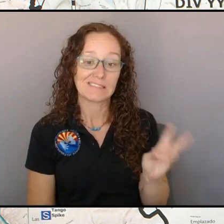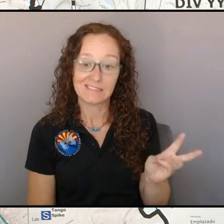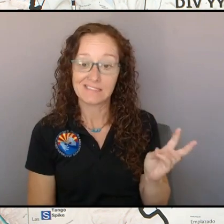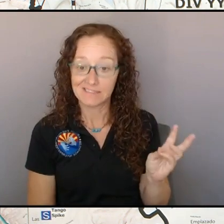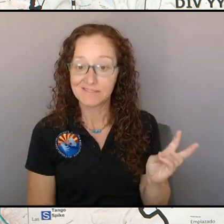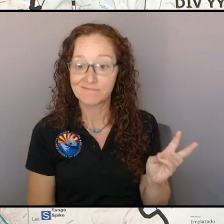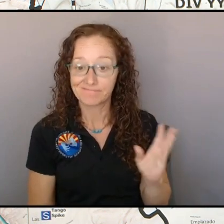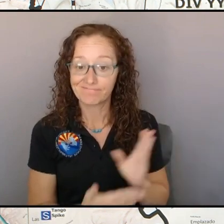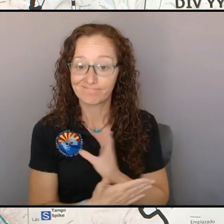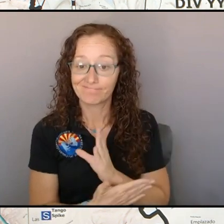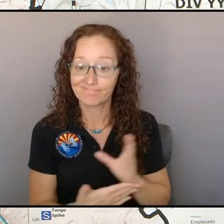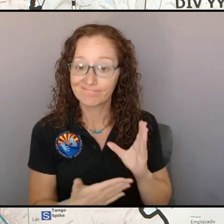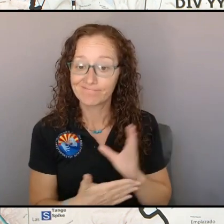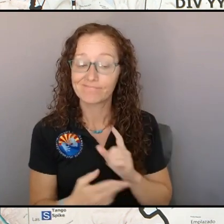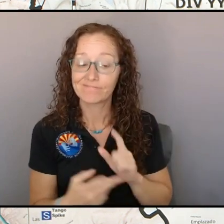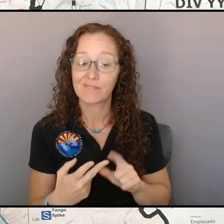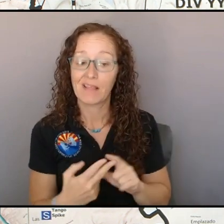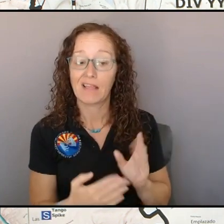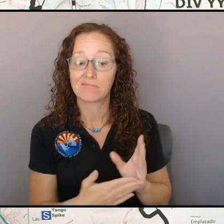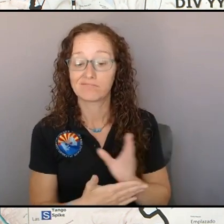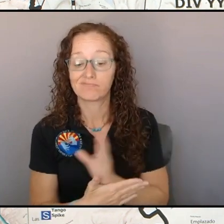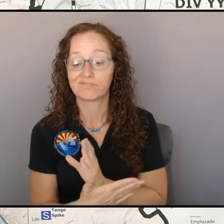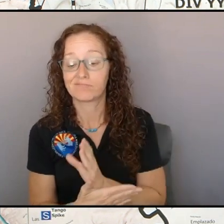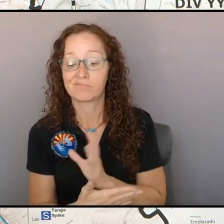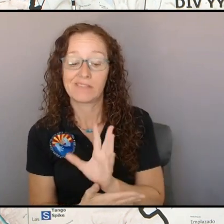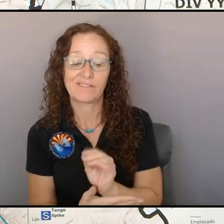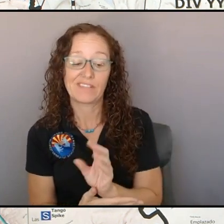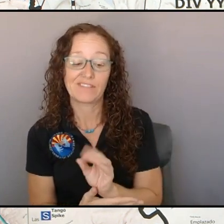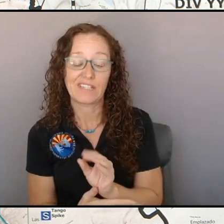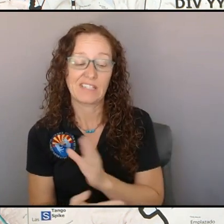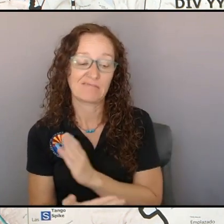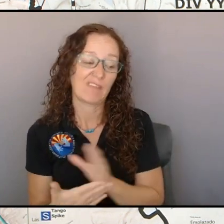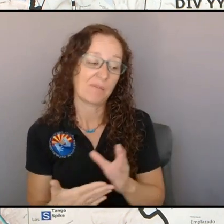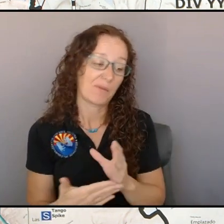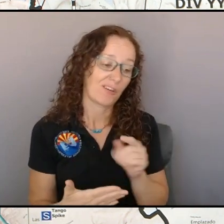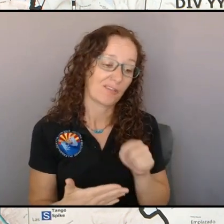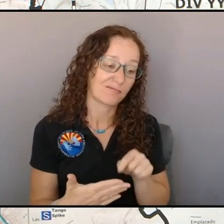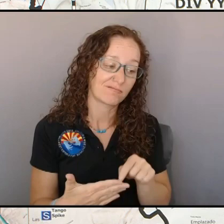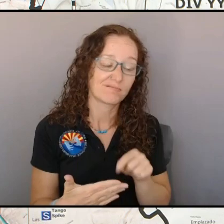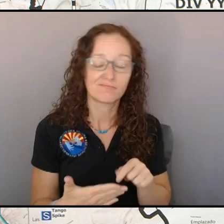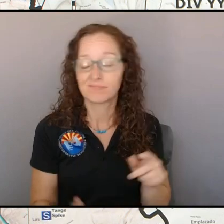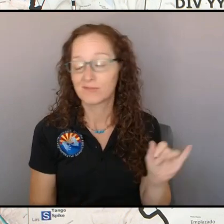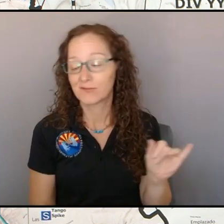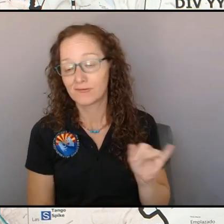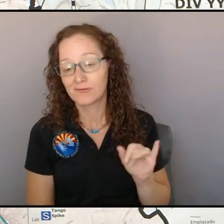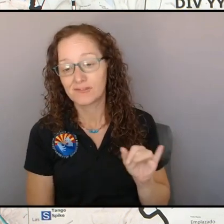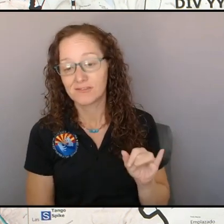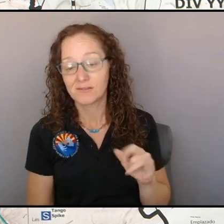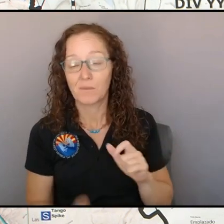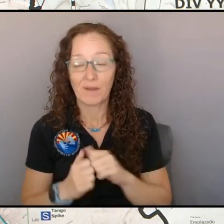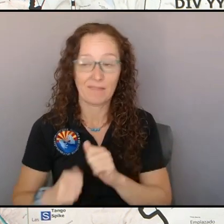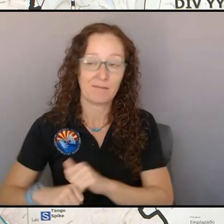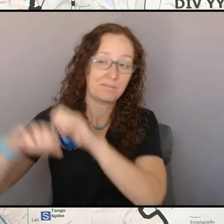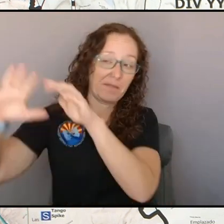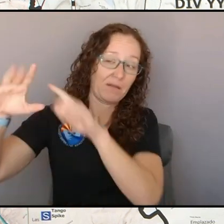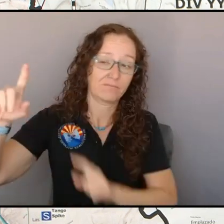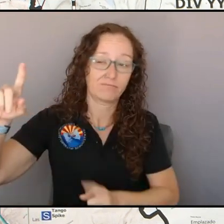upper 50s as we get into the upper elevations today. The relative humidity minimums: They're still going to be